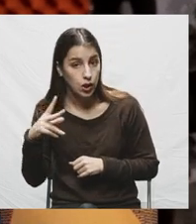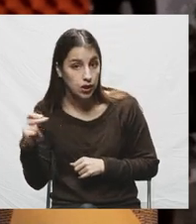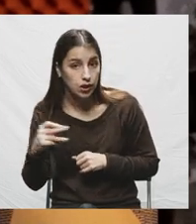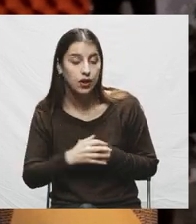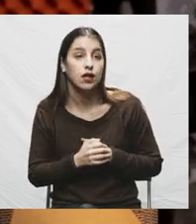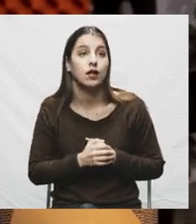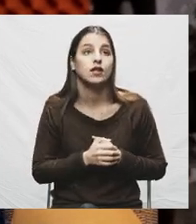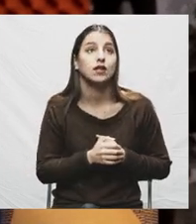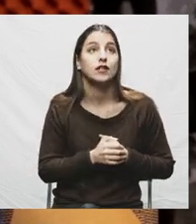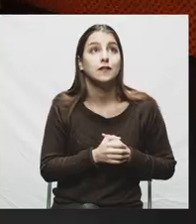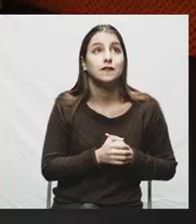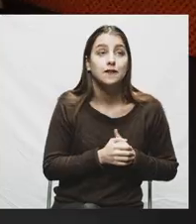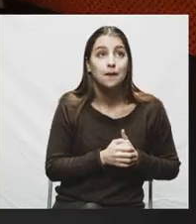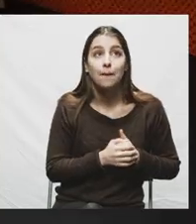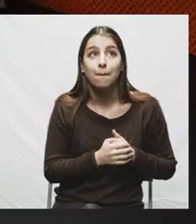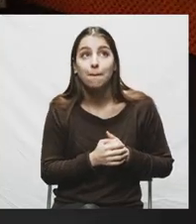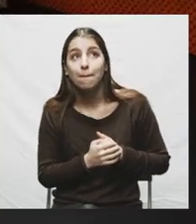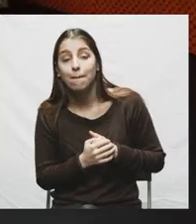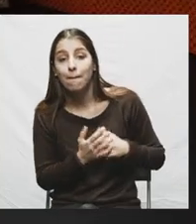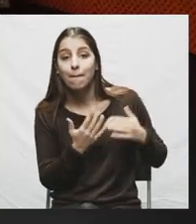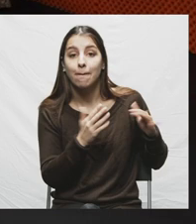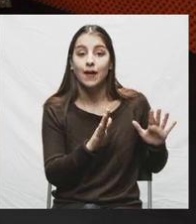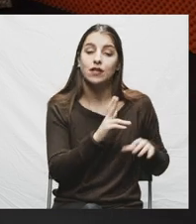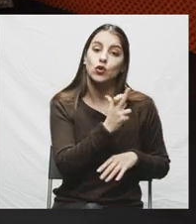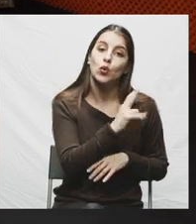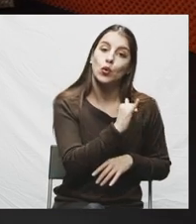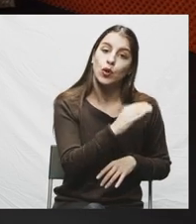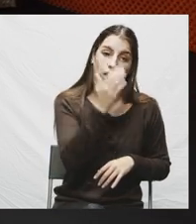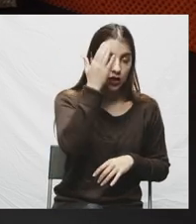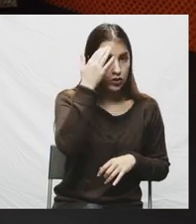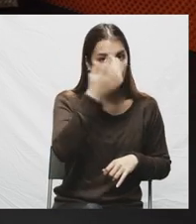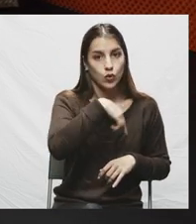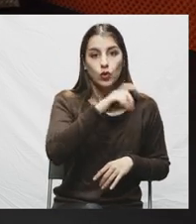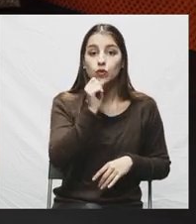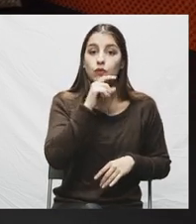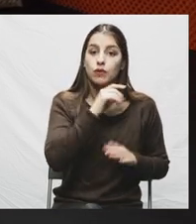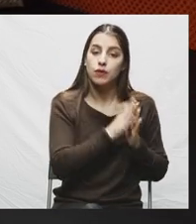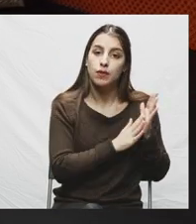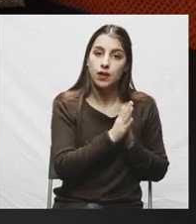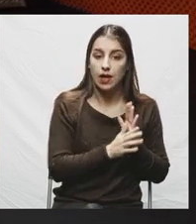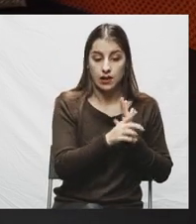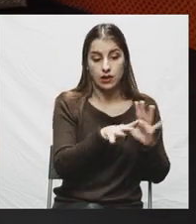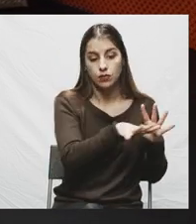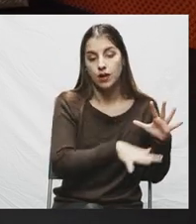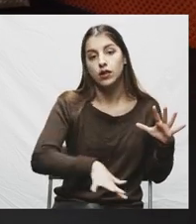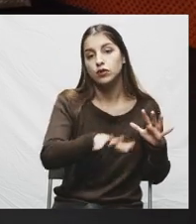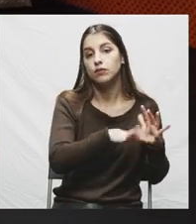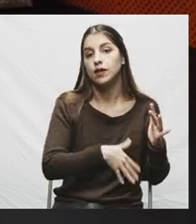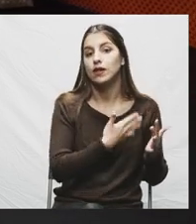from different generations, previous ones. So Rui thought, we could use EIRA’s space to give more